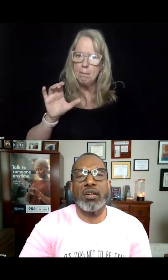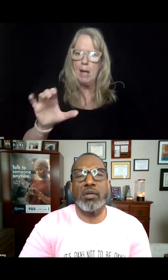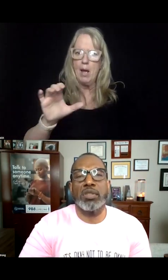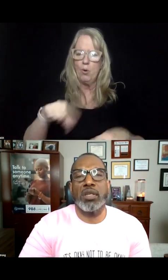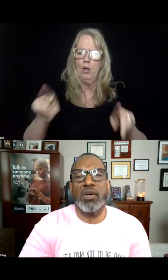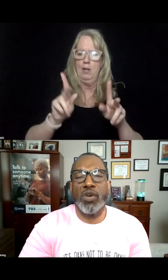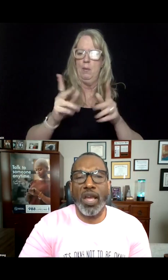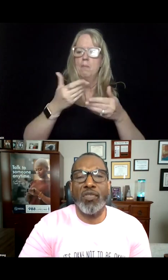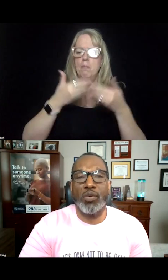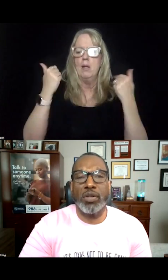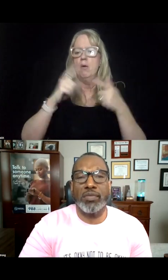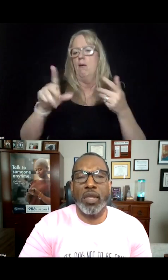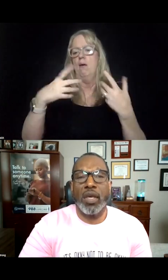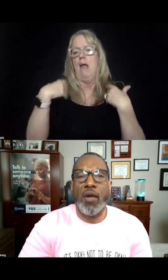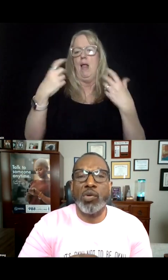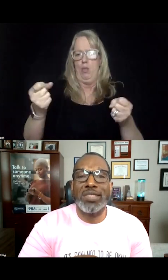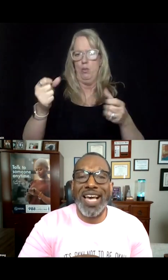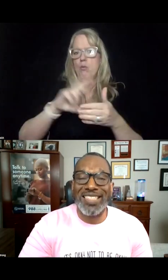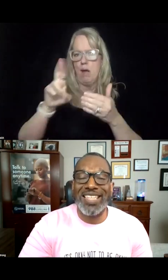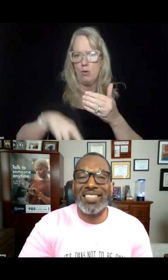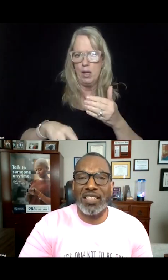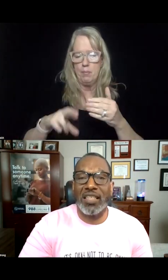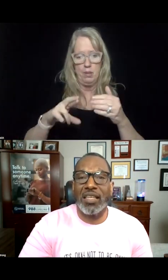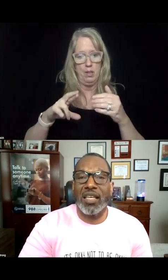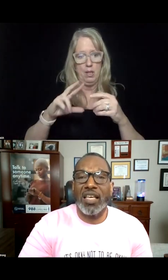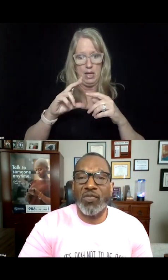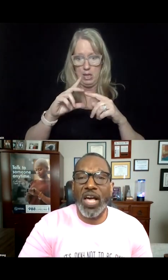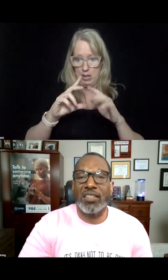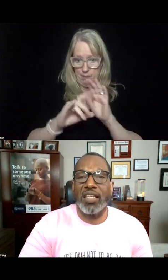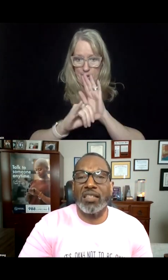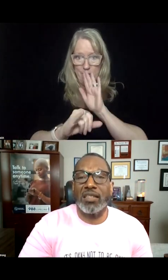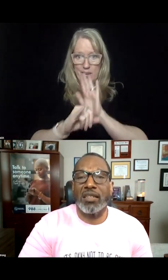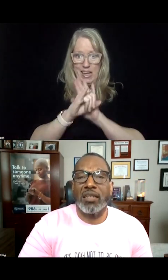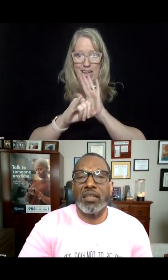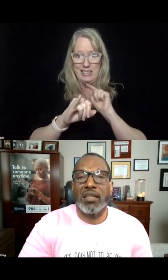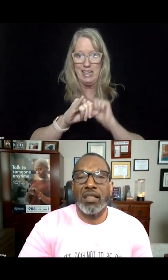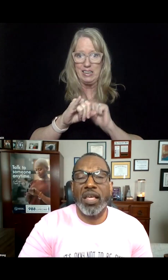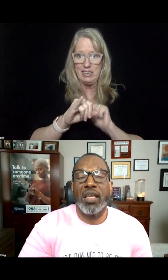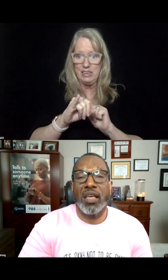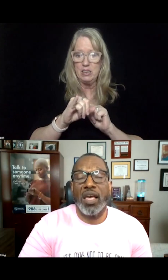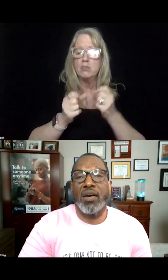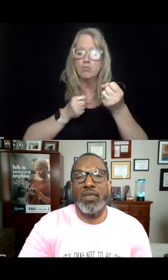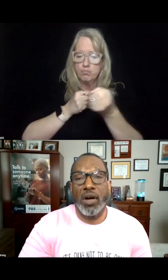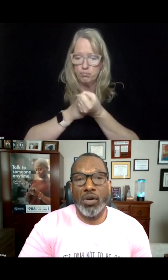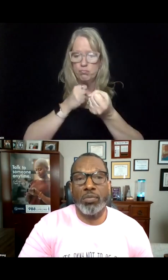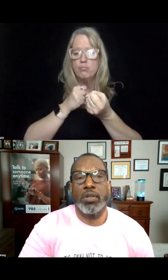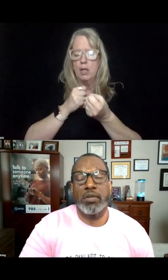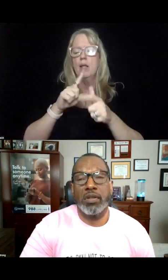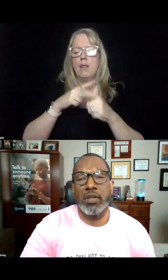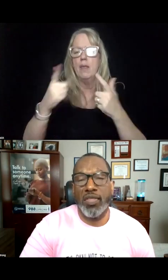OUTCOMES FOR EVERYONE. ONCE DIGNITY IS VALIDATED, THEY ARE EMPOWERED.